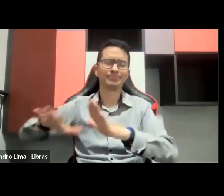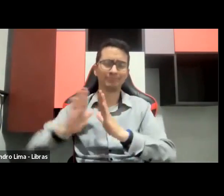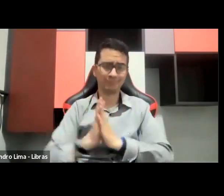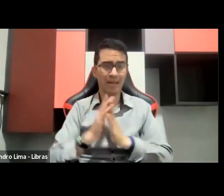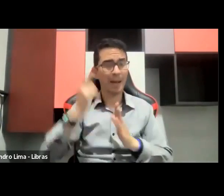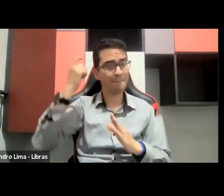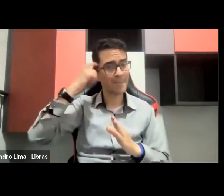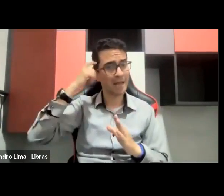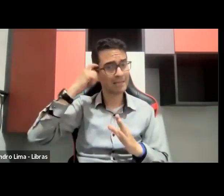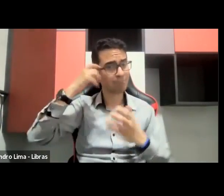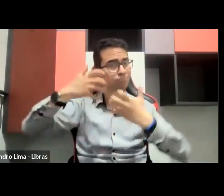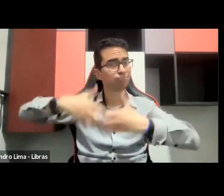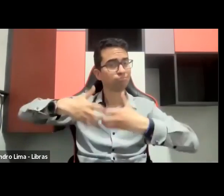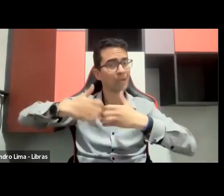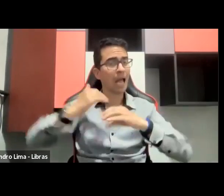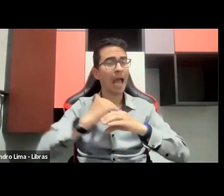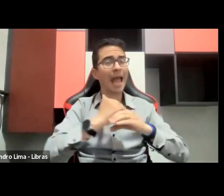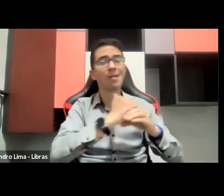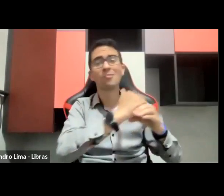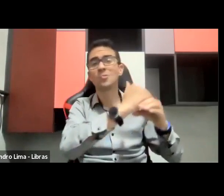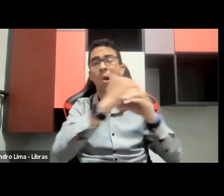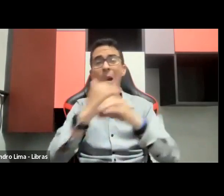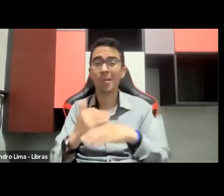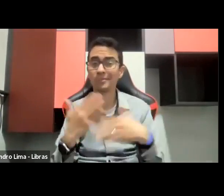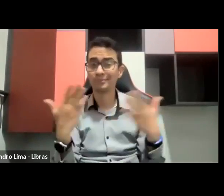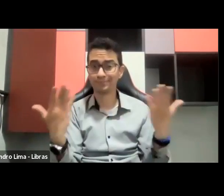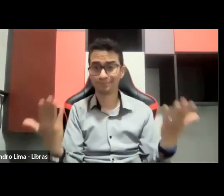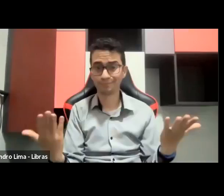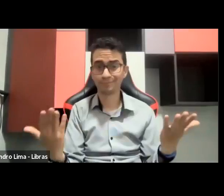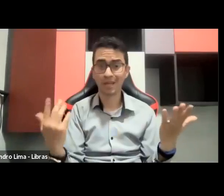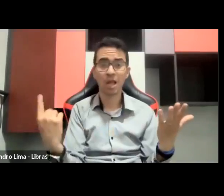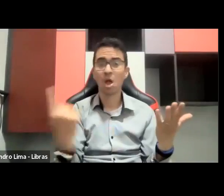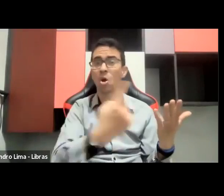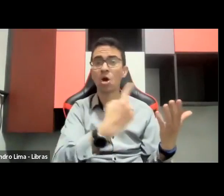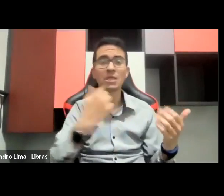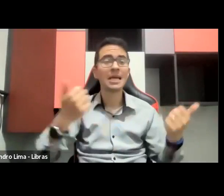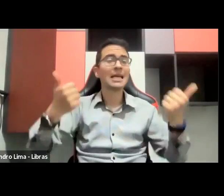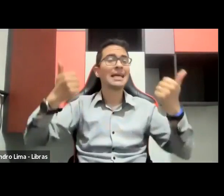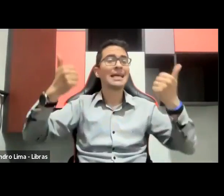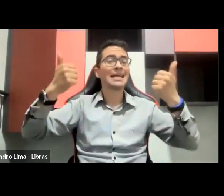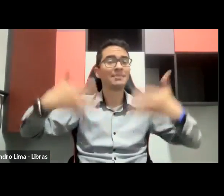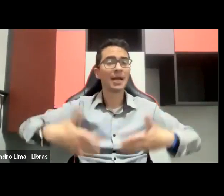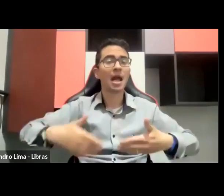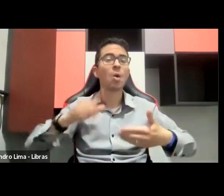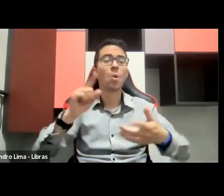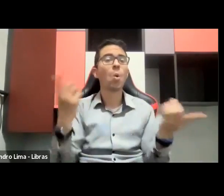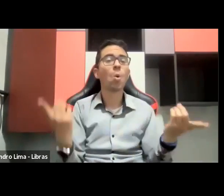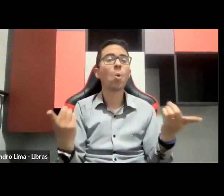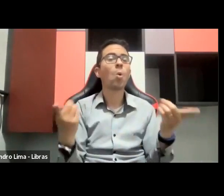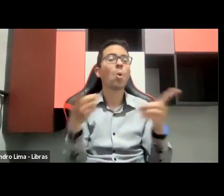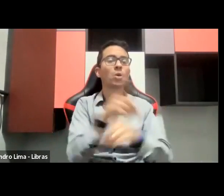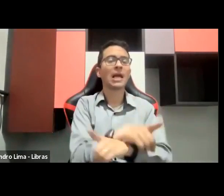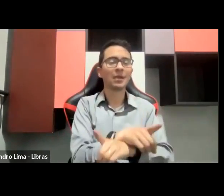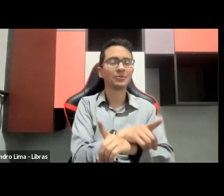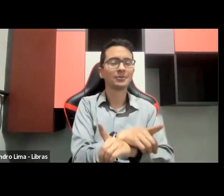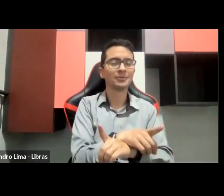same way. And we are saying that the opposite And we are saying that the opposite creates. what creativity.